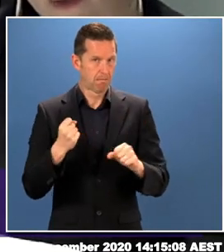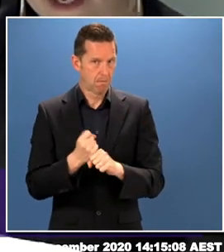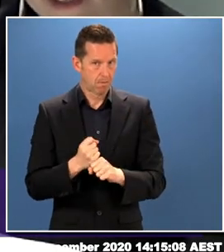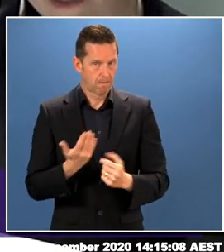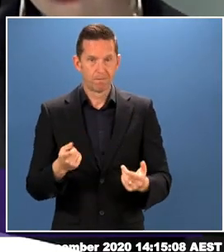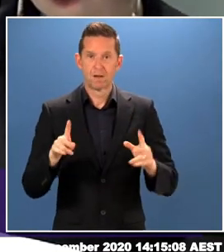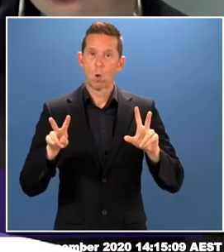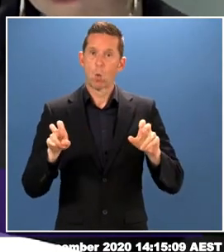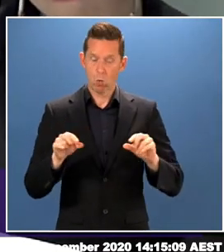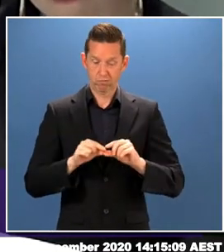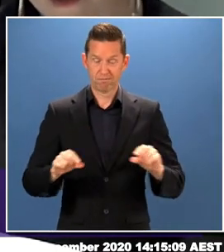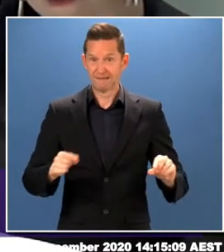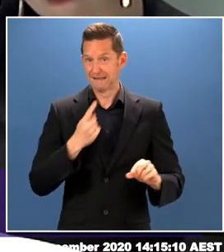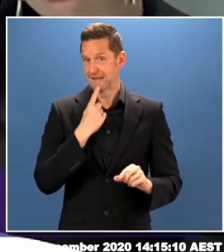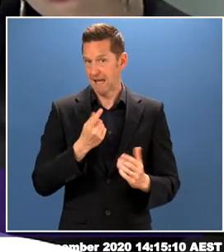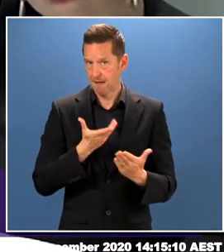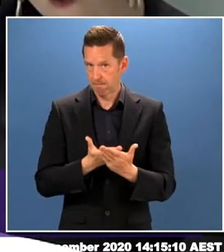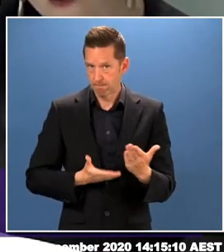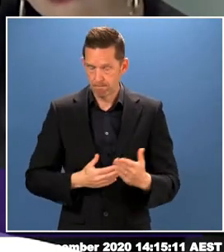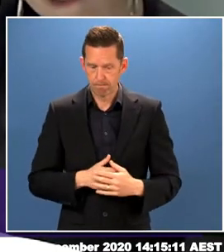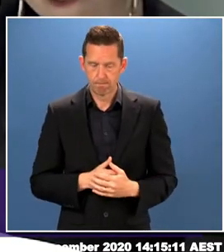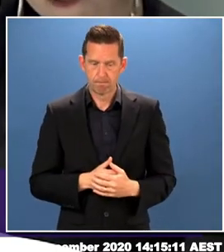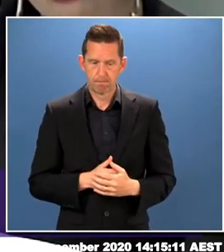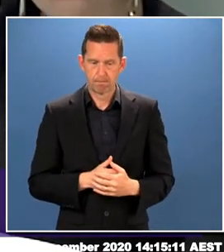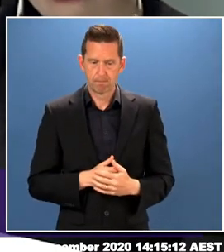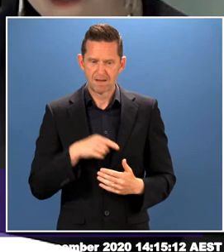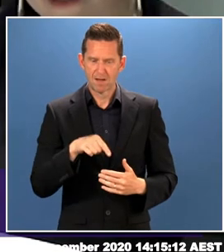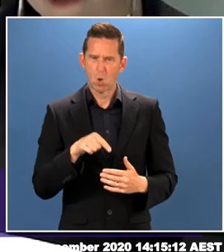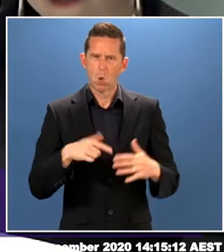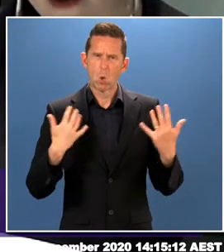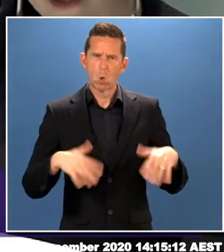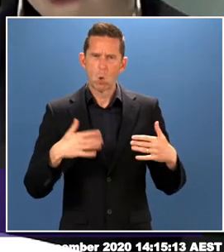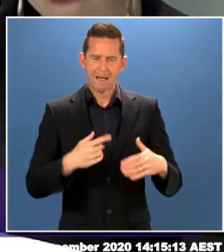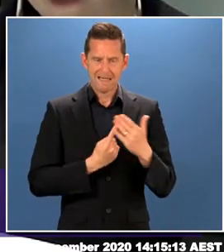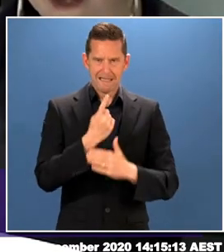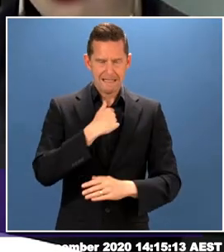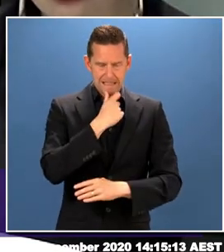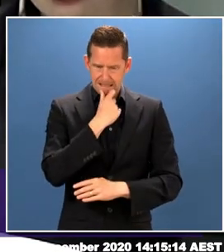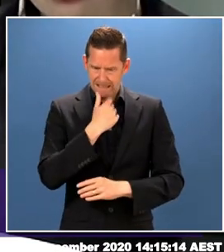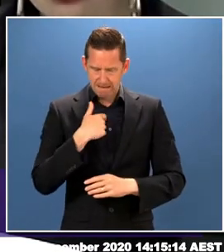quote is as follows, "There is this whole issue of having to decide am I going to